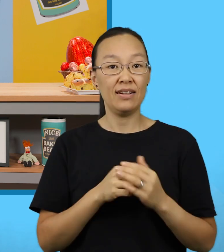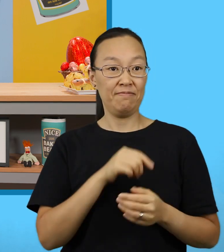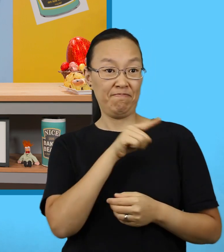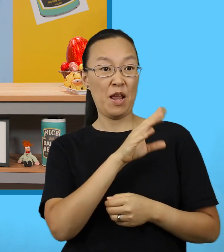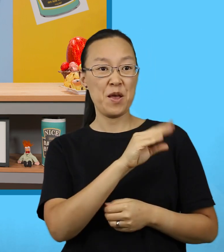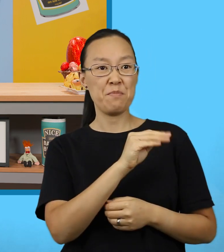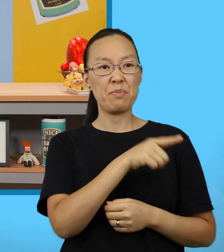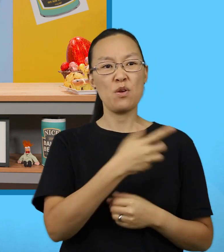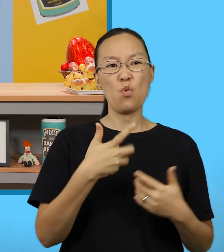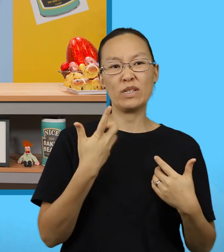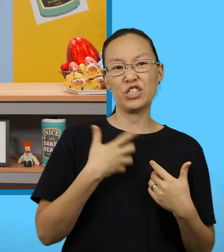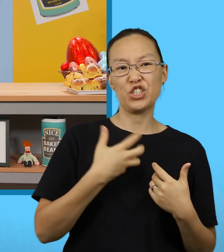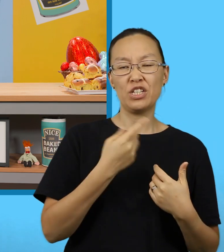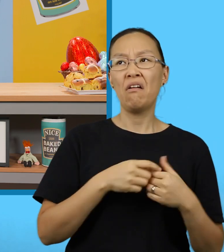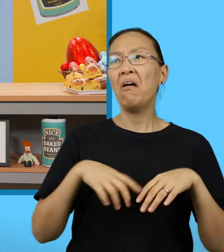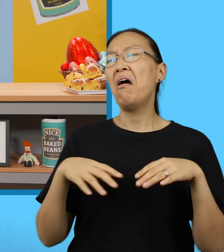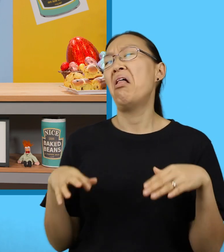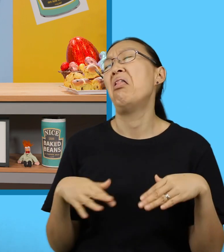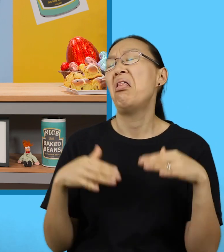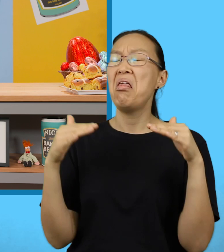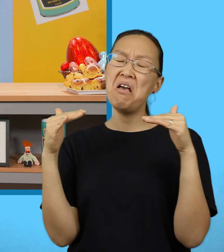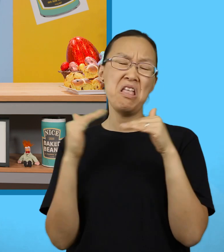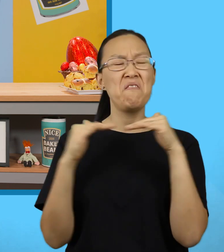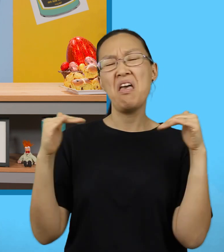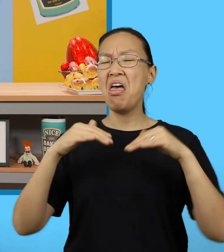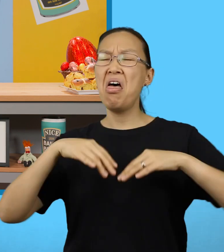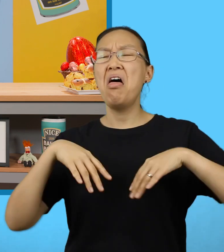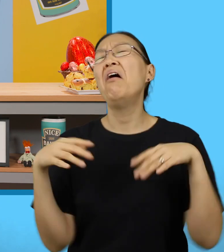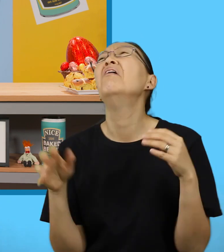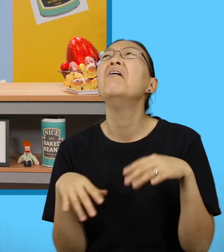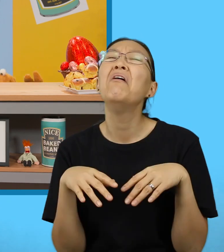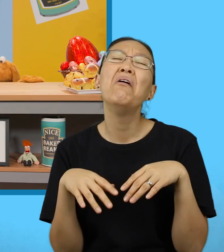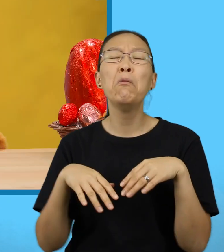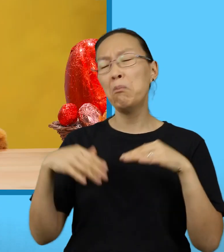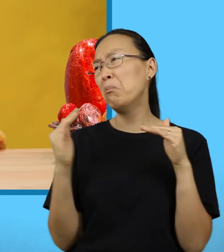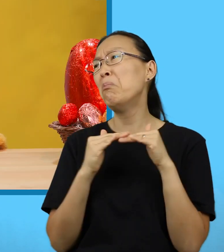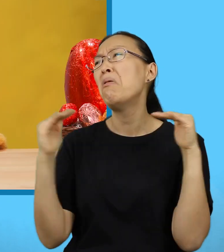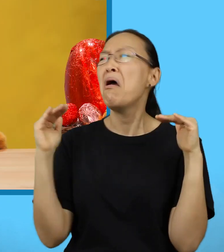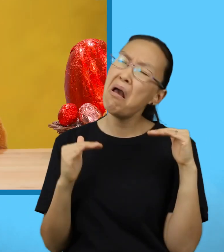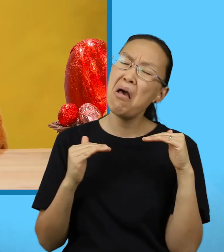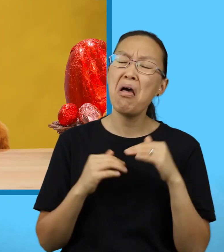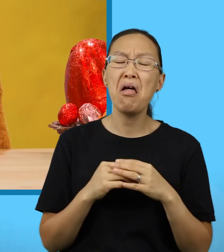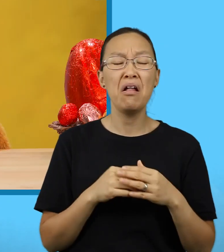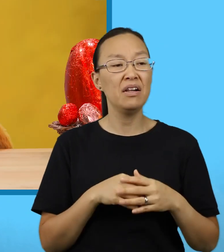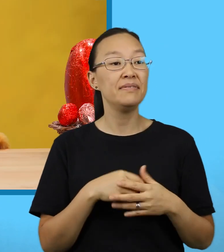That sounds like Reg. [Reg] Oh, that's not fair. Reg, is that you? Yeah. Yeah. Hi Jordan.